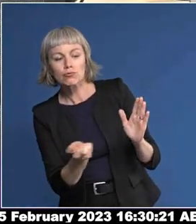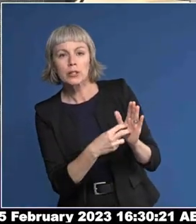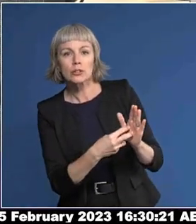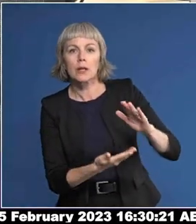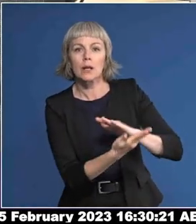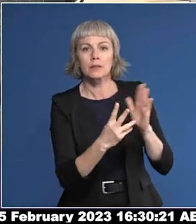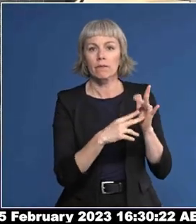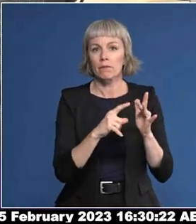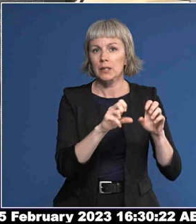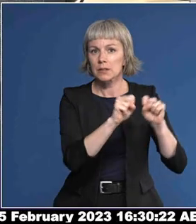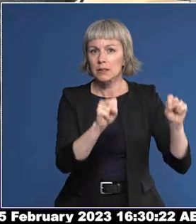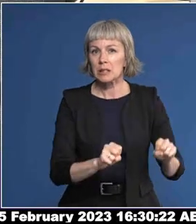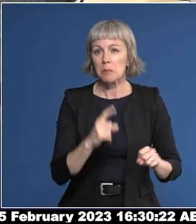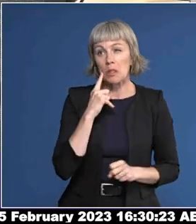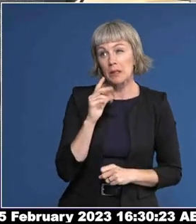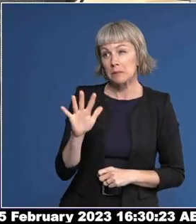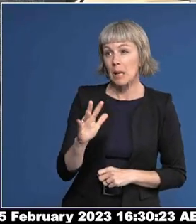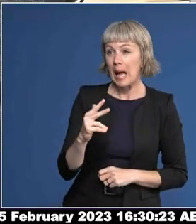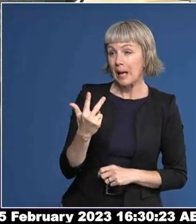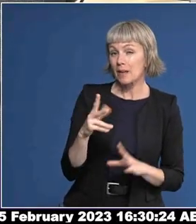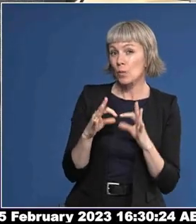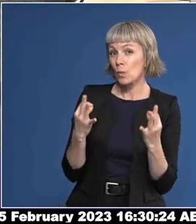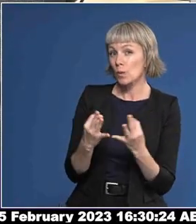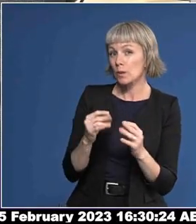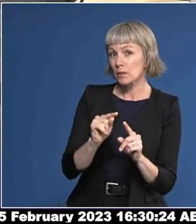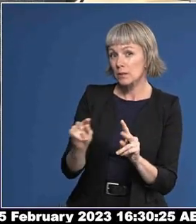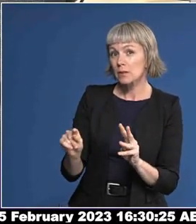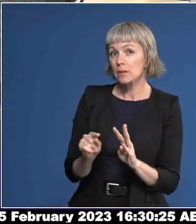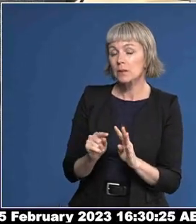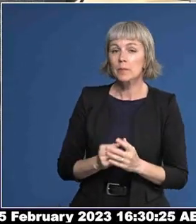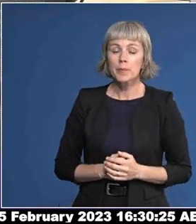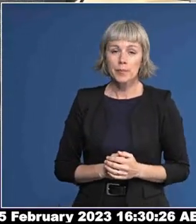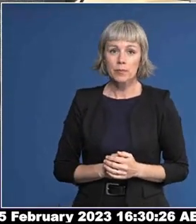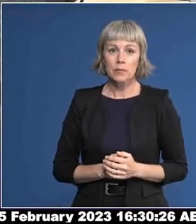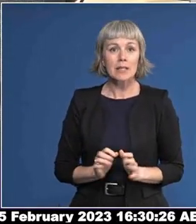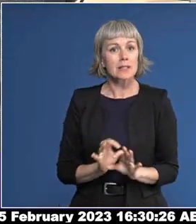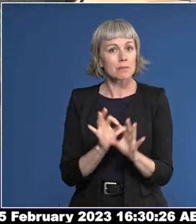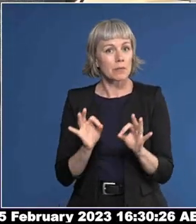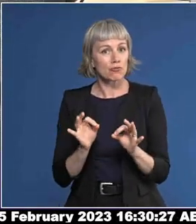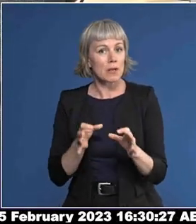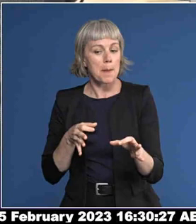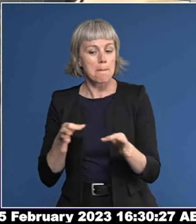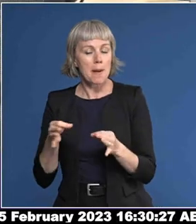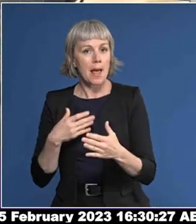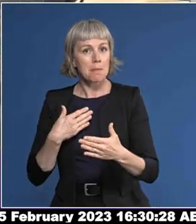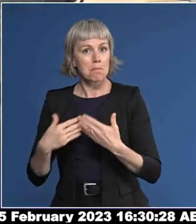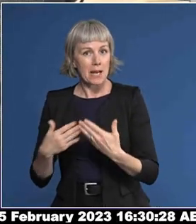At this stage, I believe it's about eight. For particularly our plan management members, that process is a little bit more